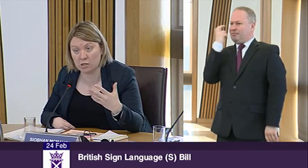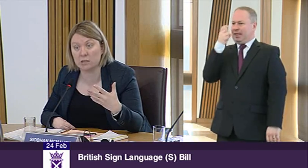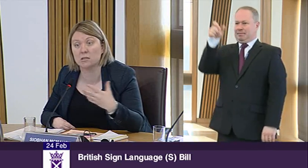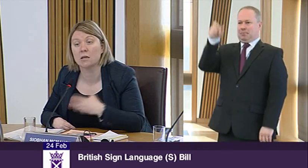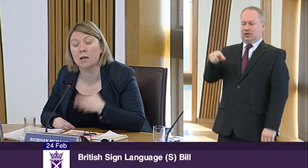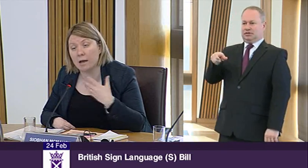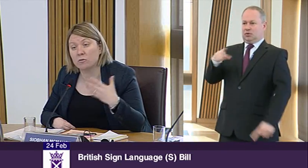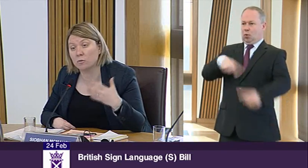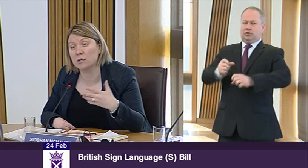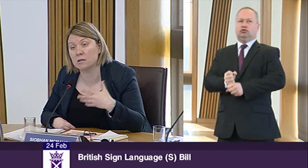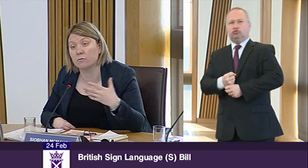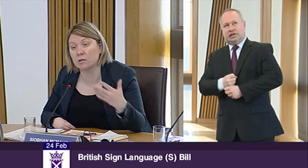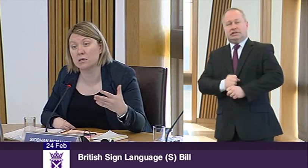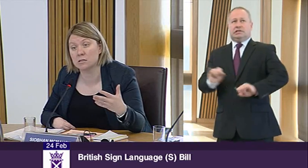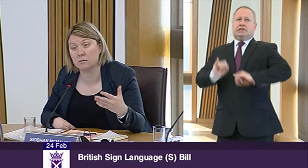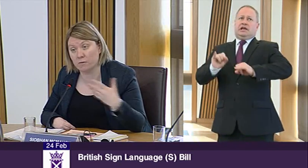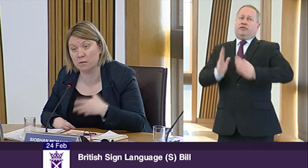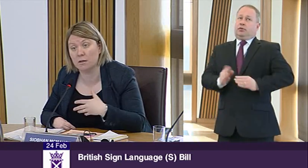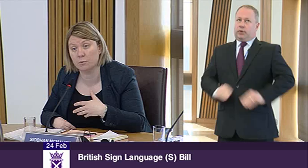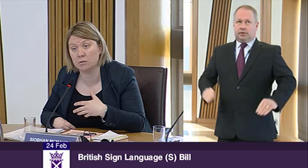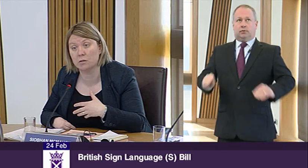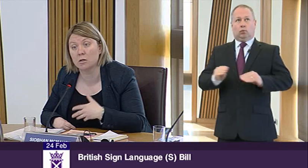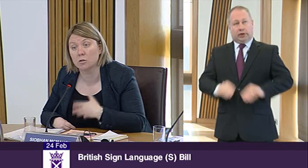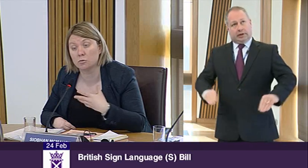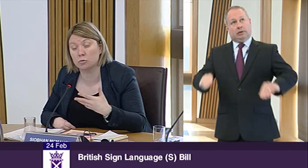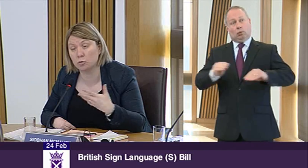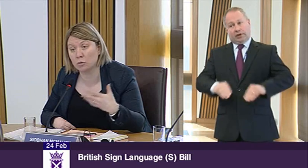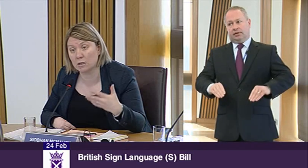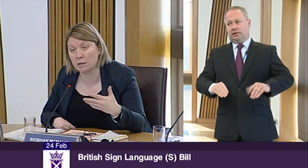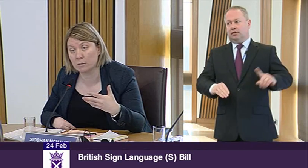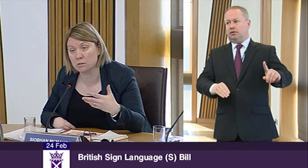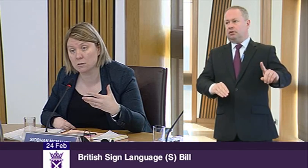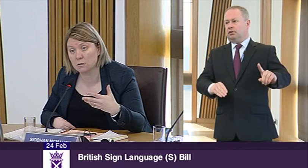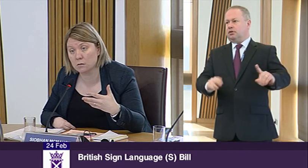do you think that it is acceptable to have to wait several days for an interpreter?